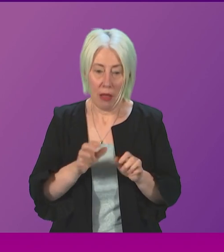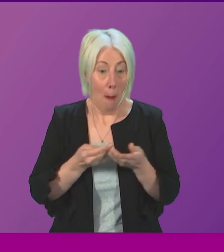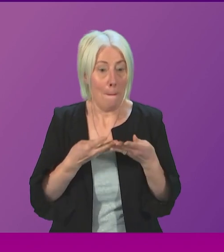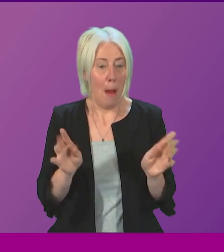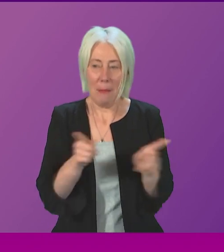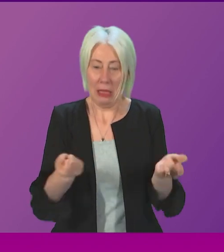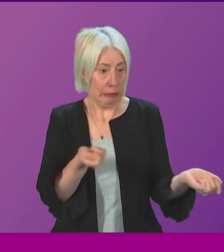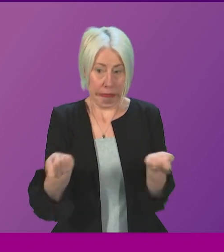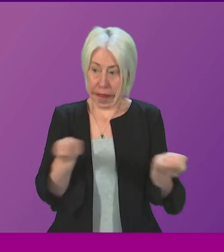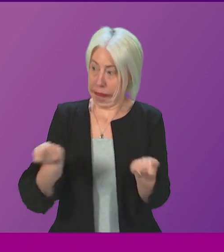It found: